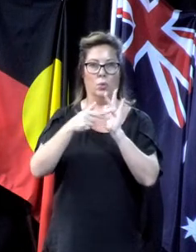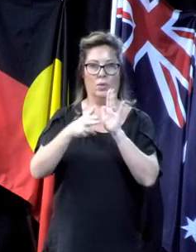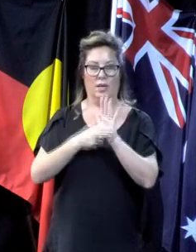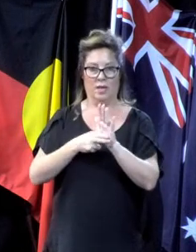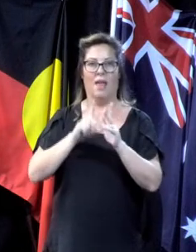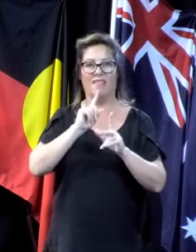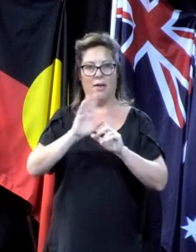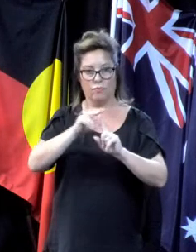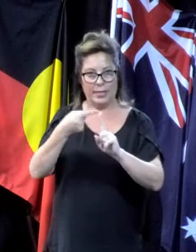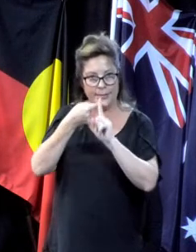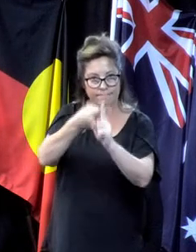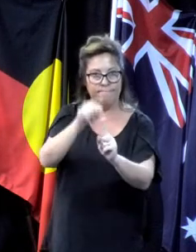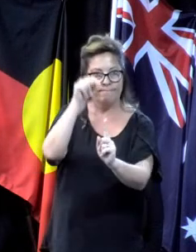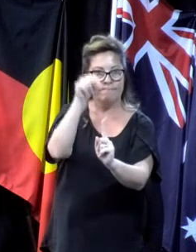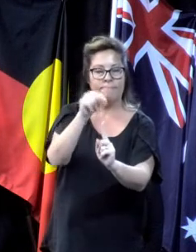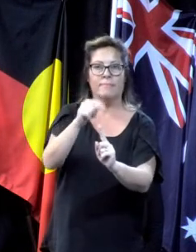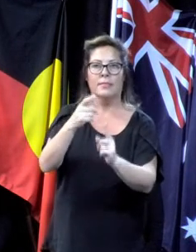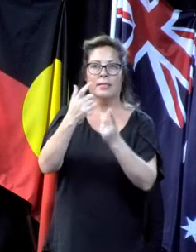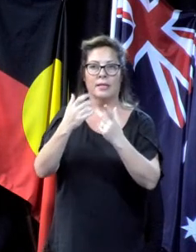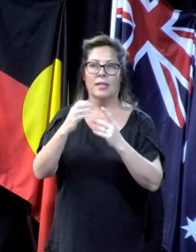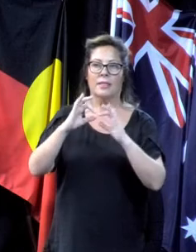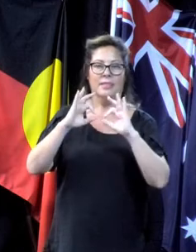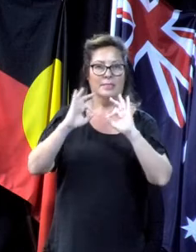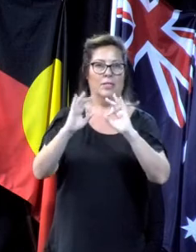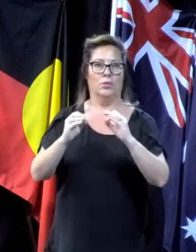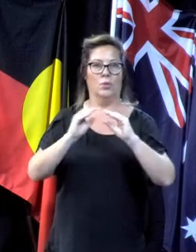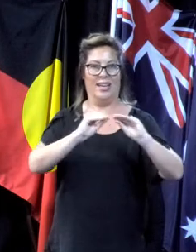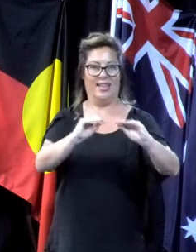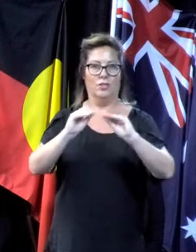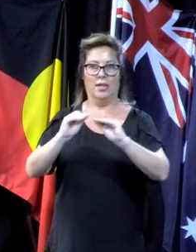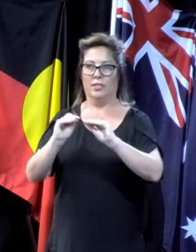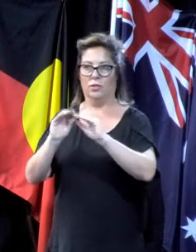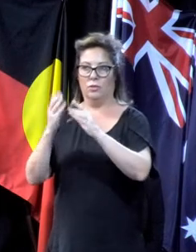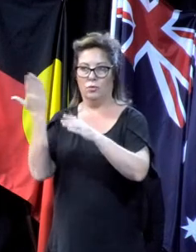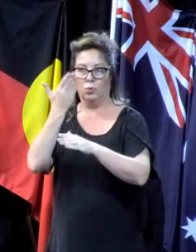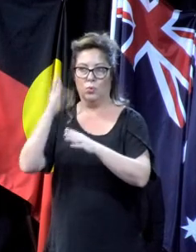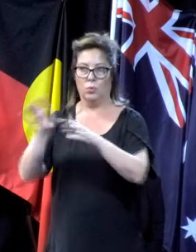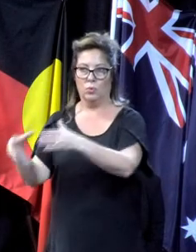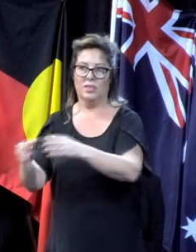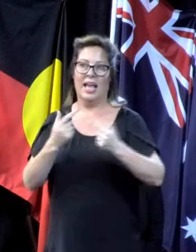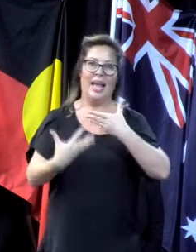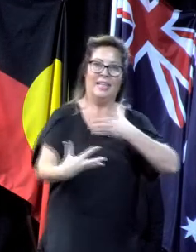With the special... With special education and inclusive education. If you’re not familiar with it, that’s fine.